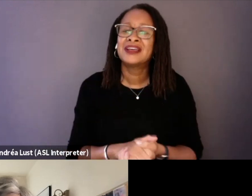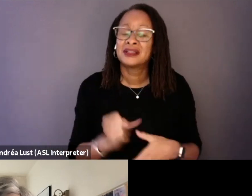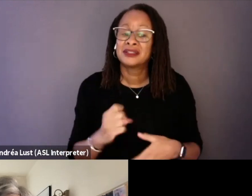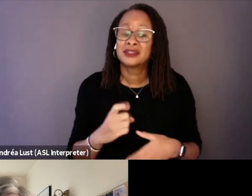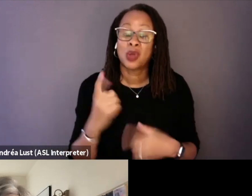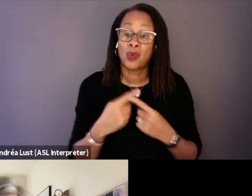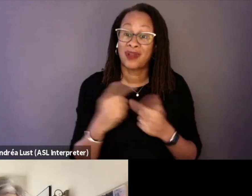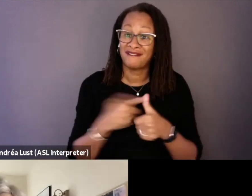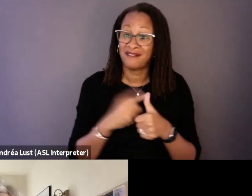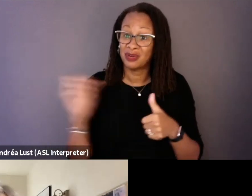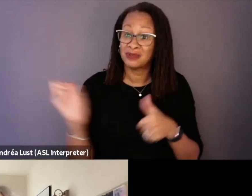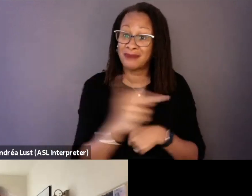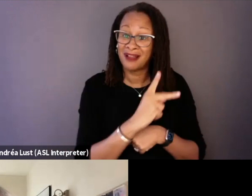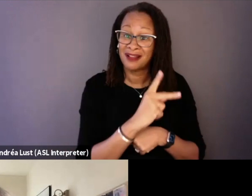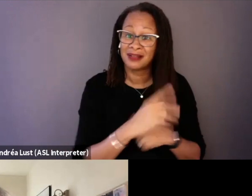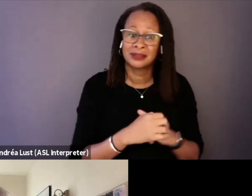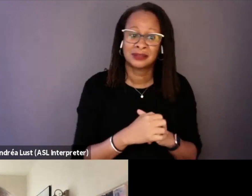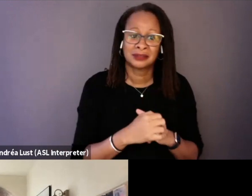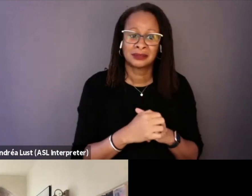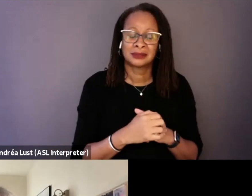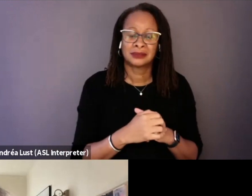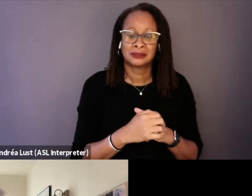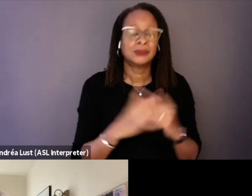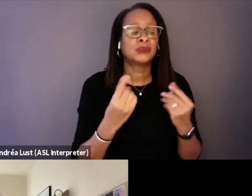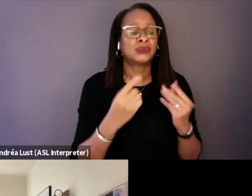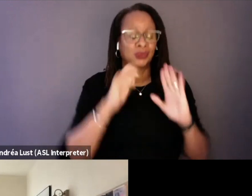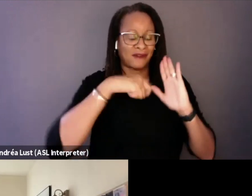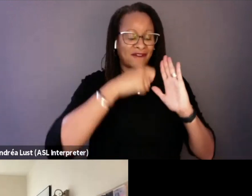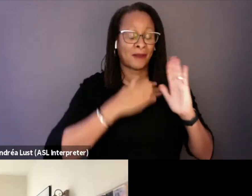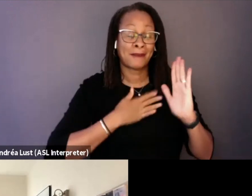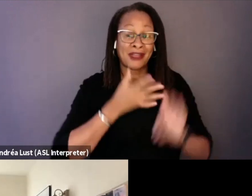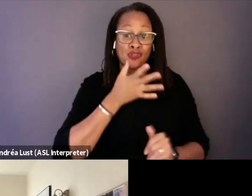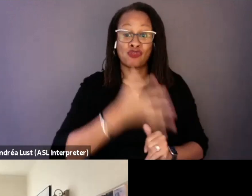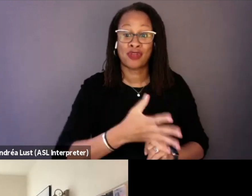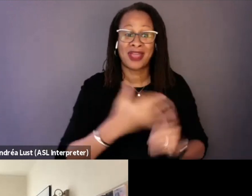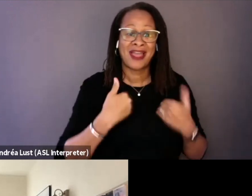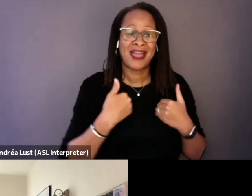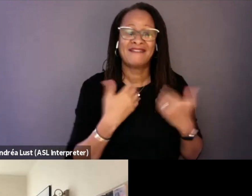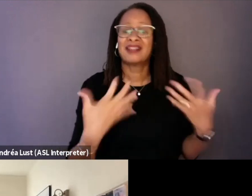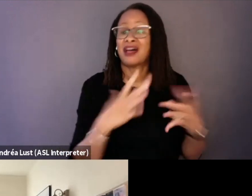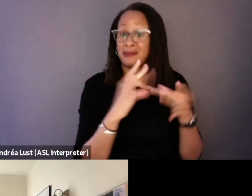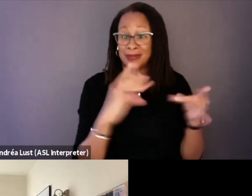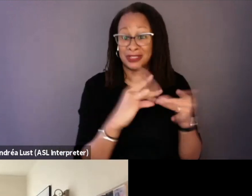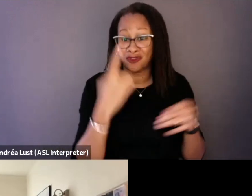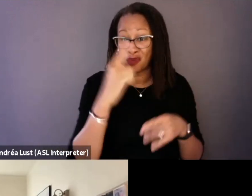I found my grandmother who had a lot of messages for my father who was still in Mexico,